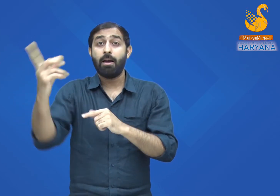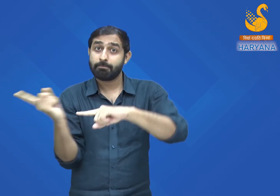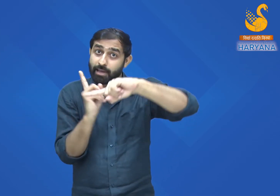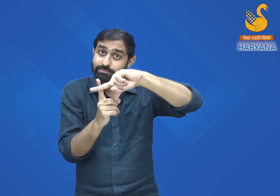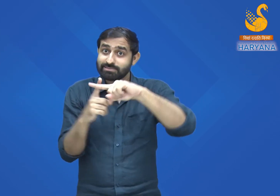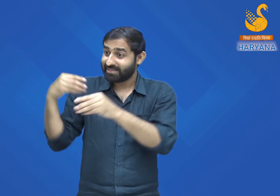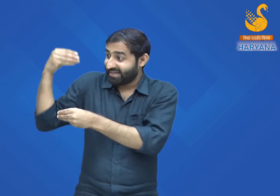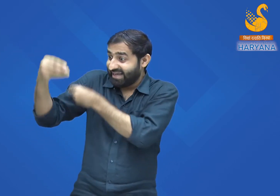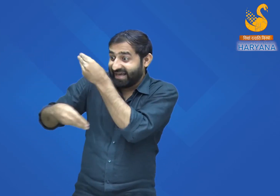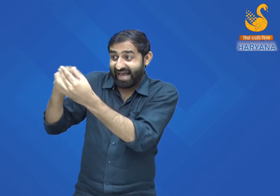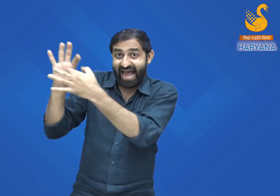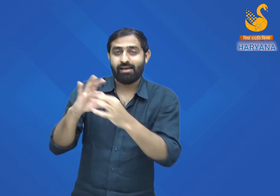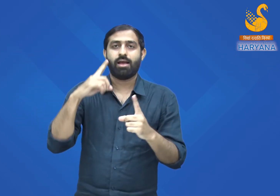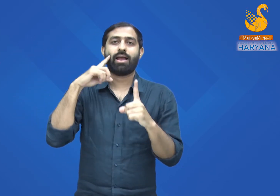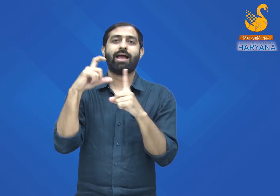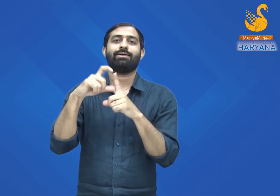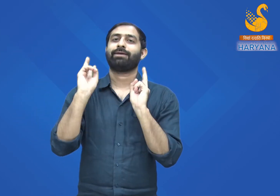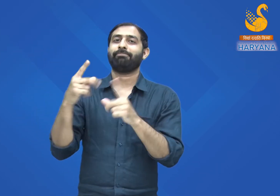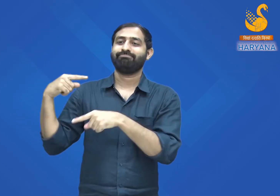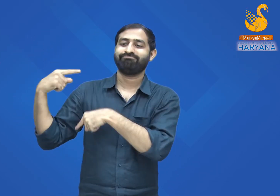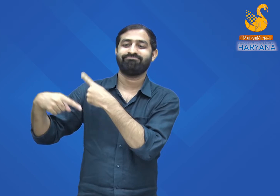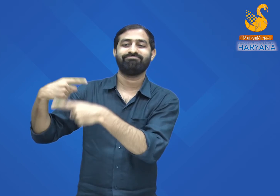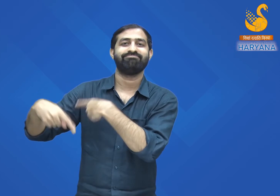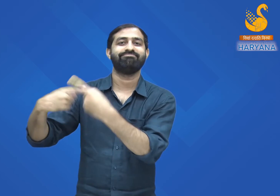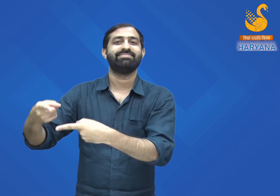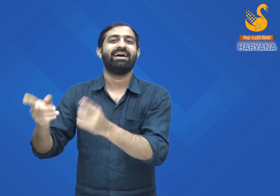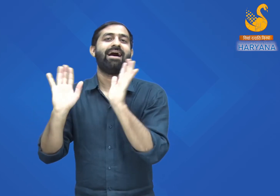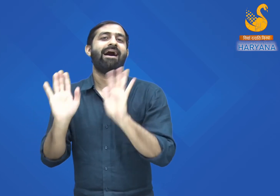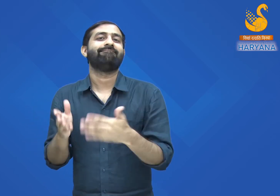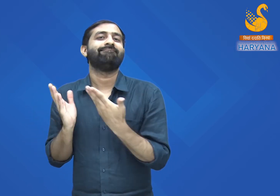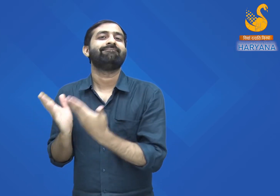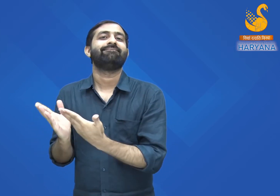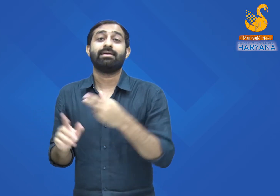Similarly culture also flows generation wise and it retains its form and identity.